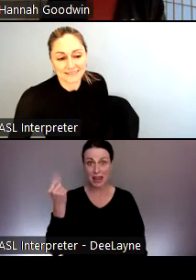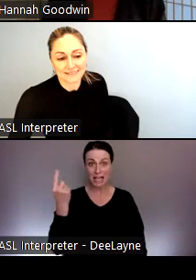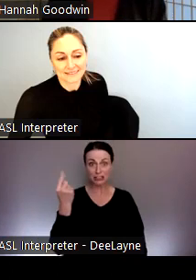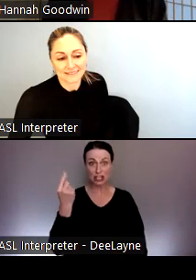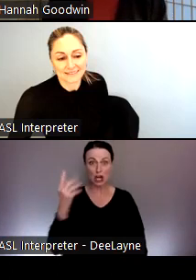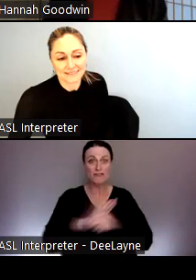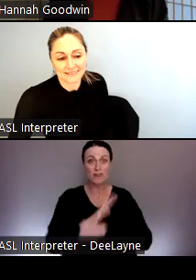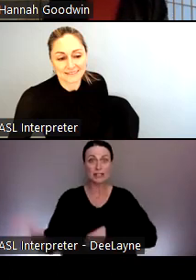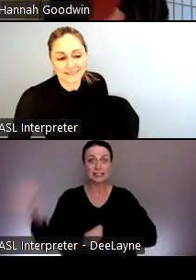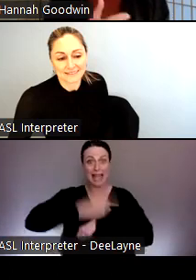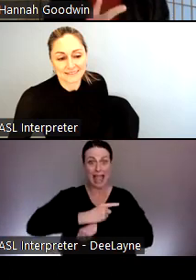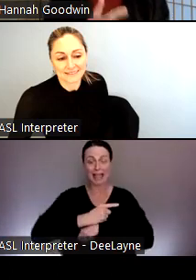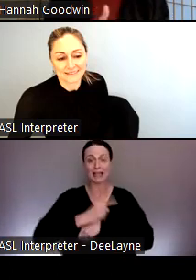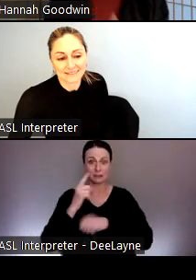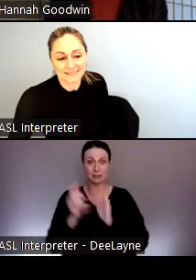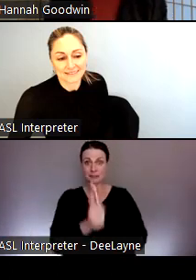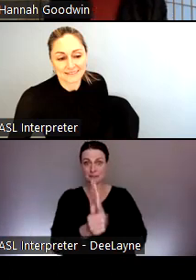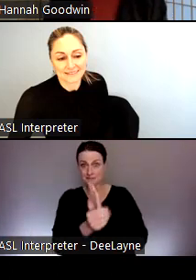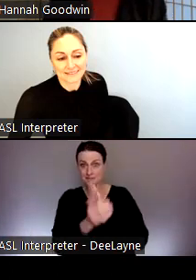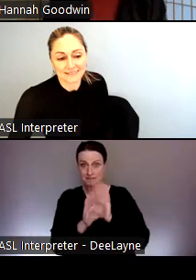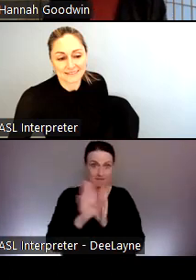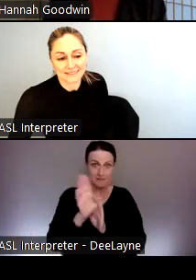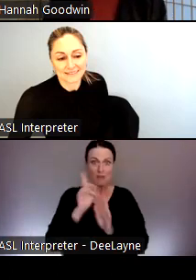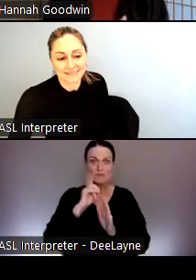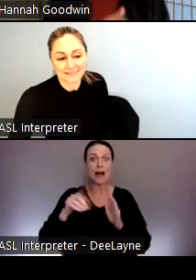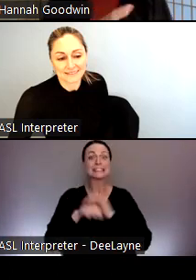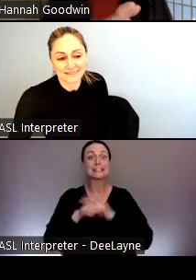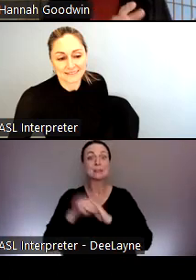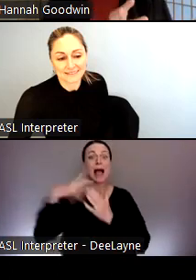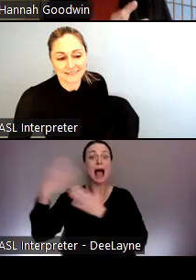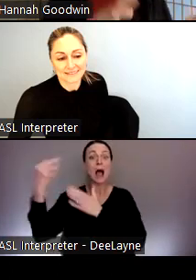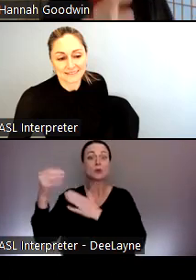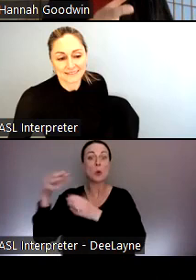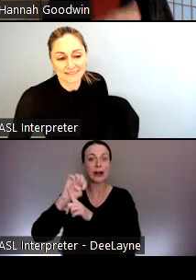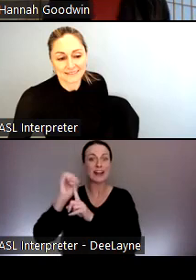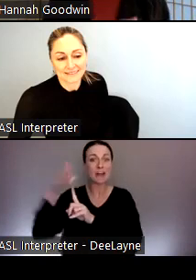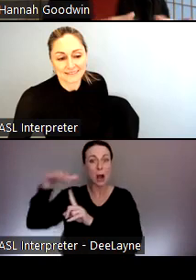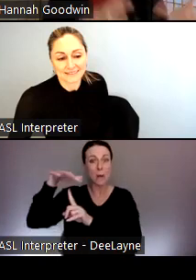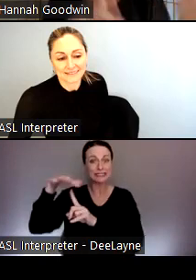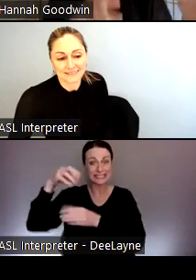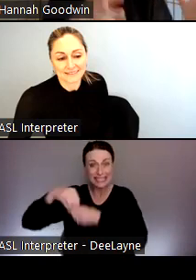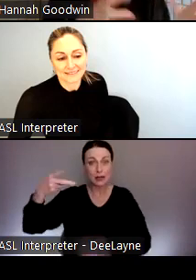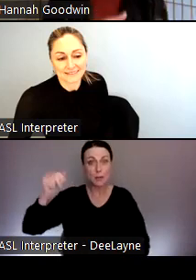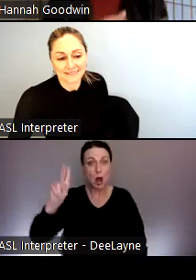on accessibility and outdoor environments. And that was in a park with a building